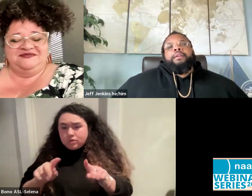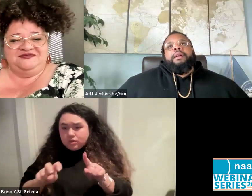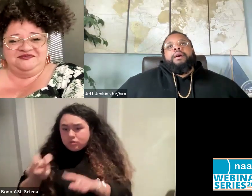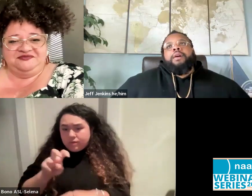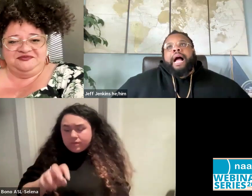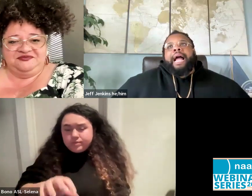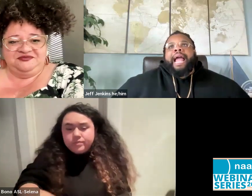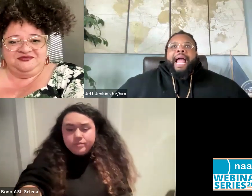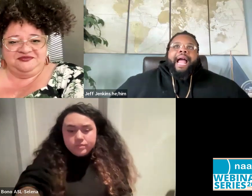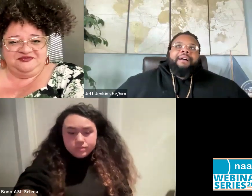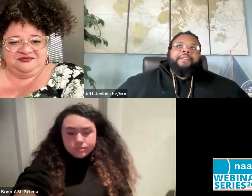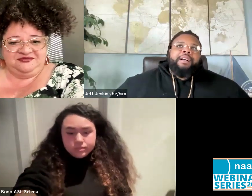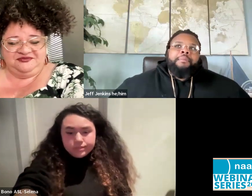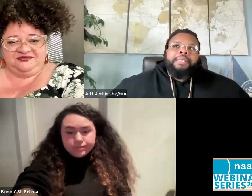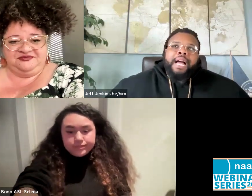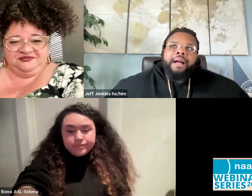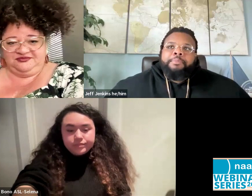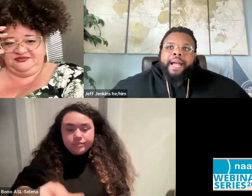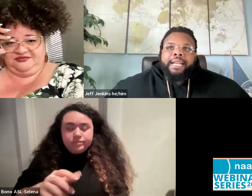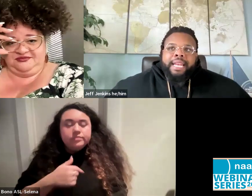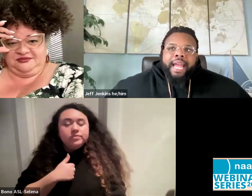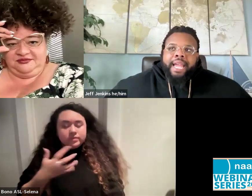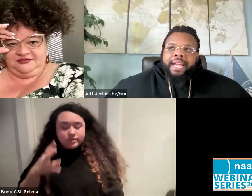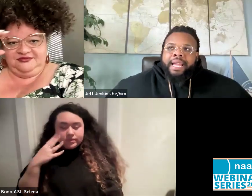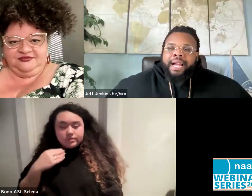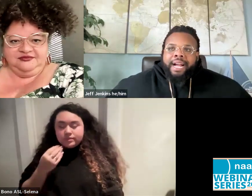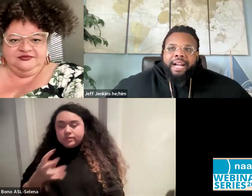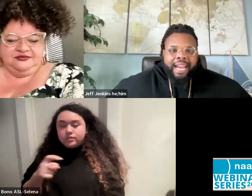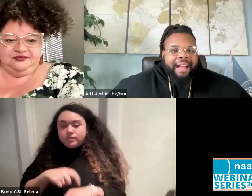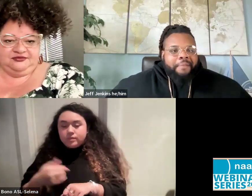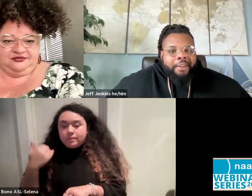You know, I have a couple of times back in the day, like I've met up